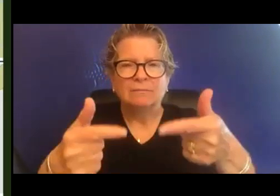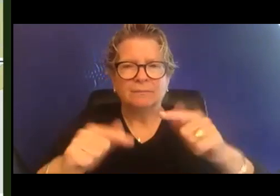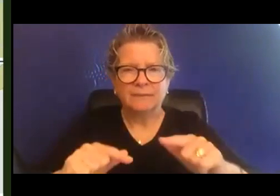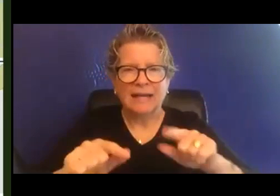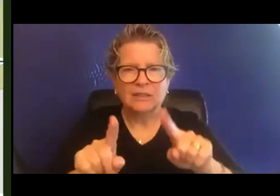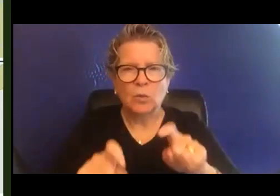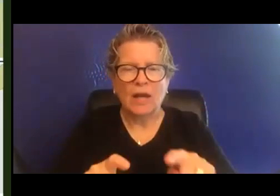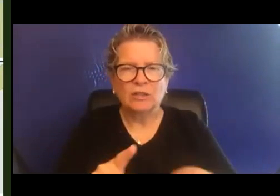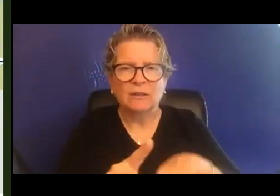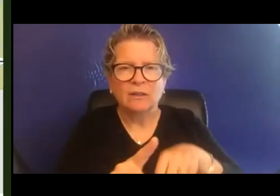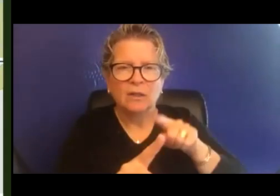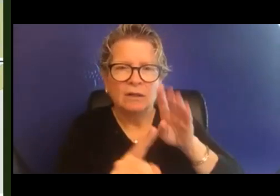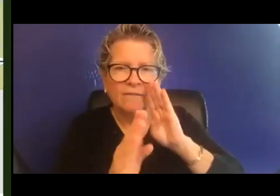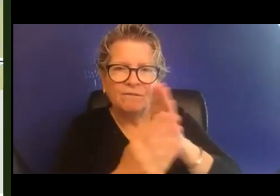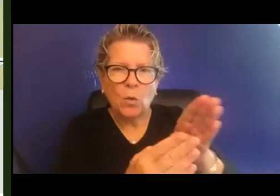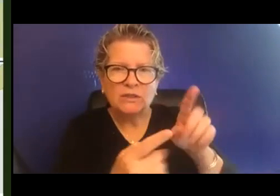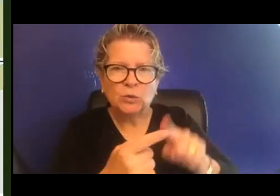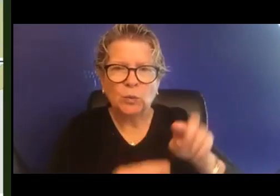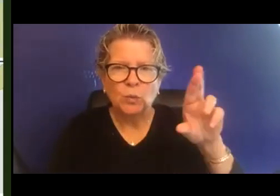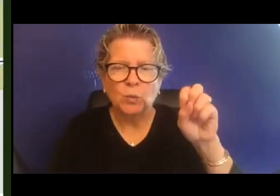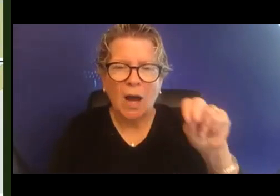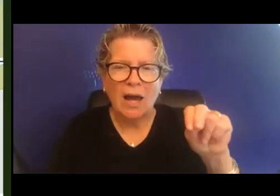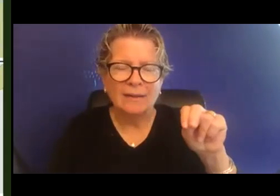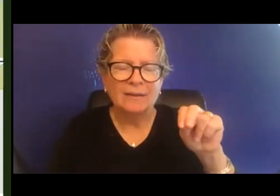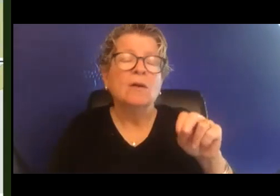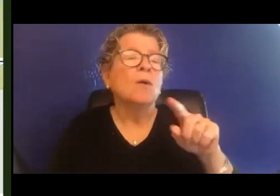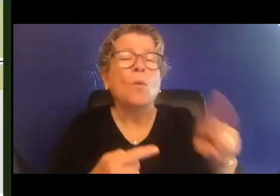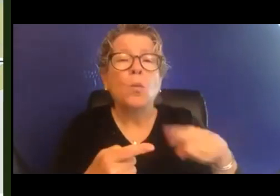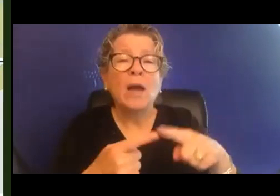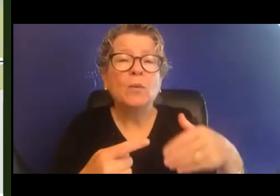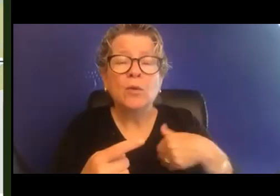for Ron. When will you have a schedule that identifies when there will